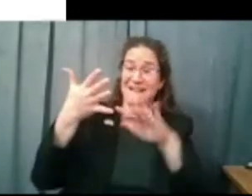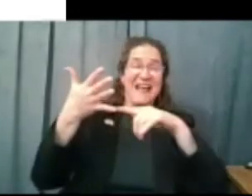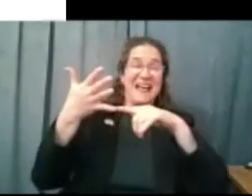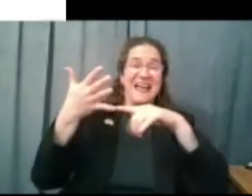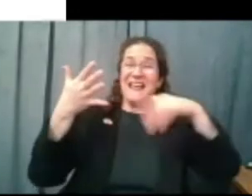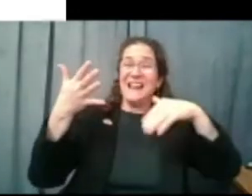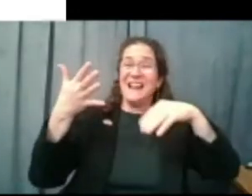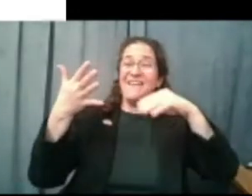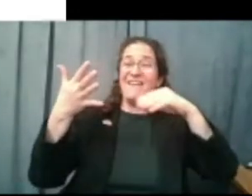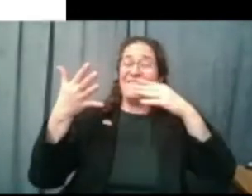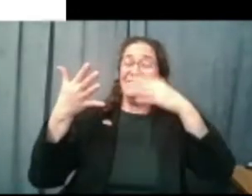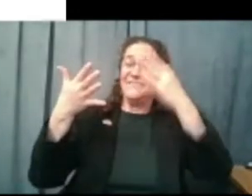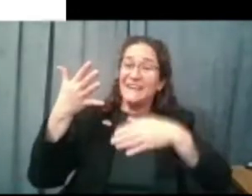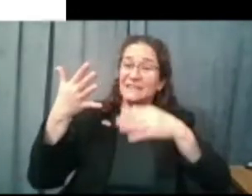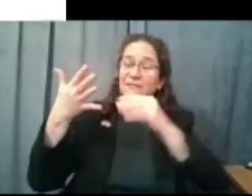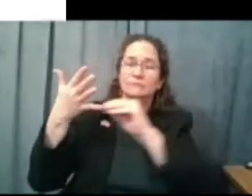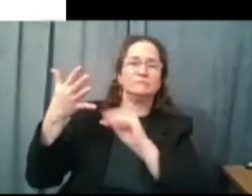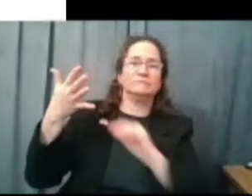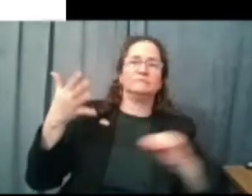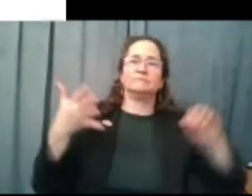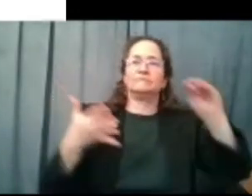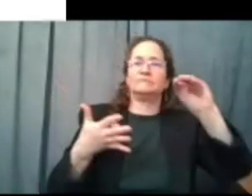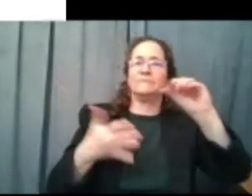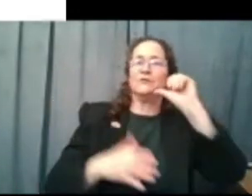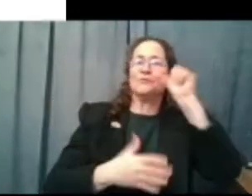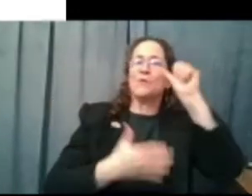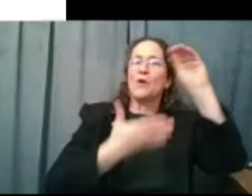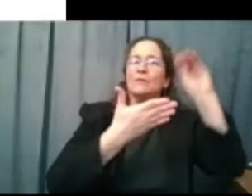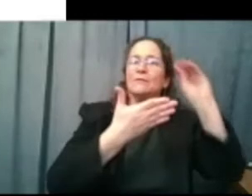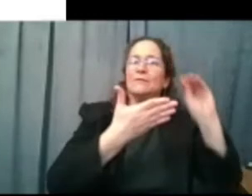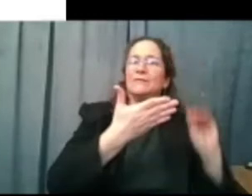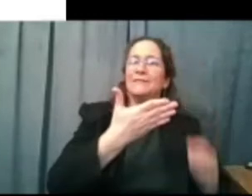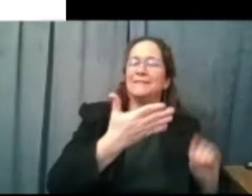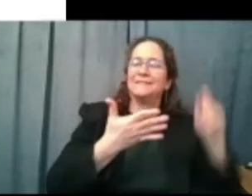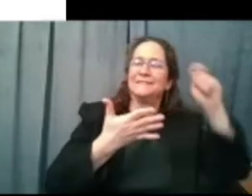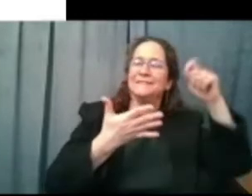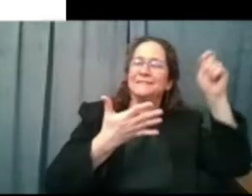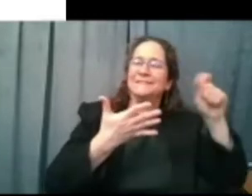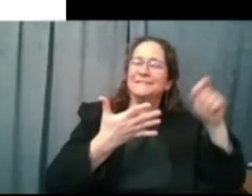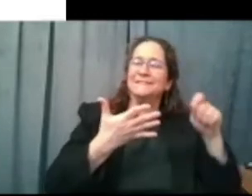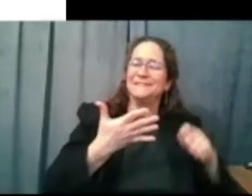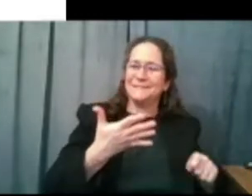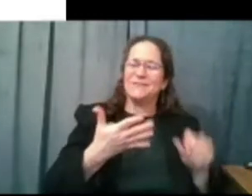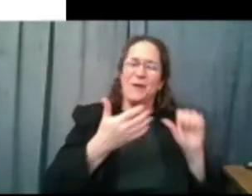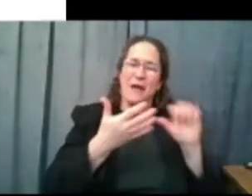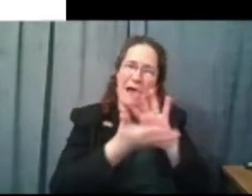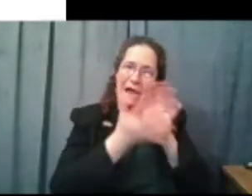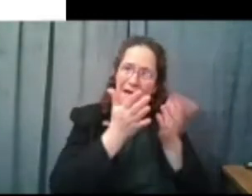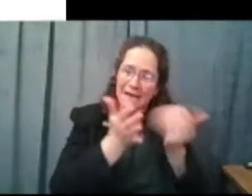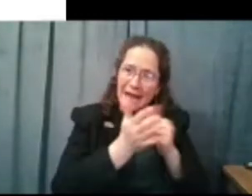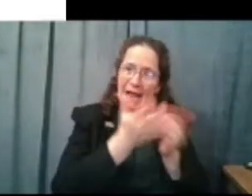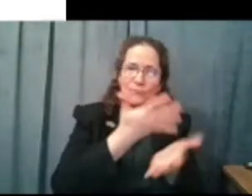could be moved to tomorrow. And we could prioritize those and and get those done.